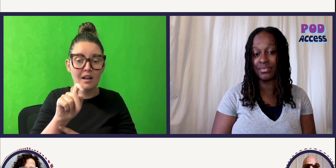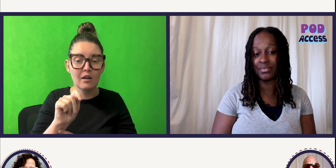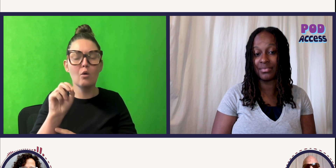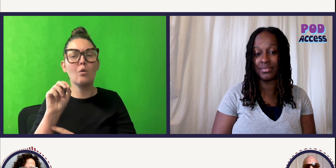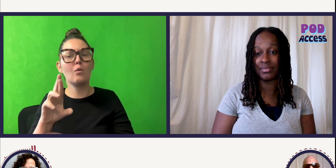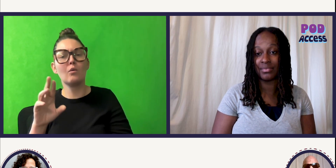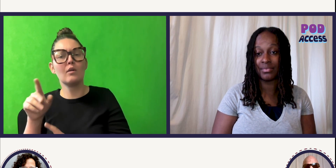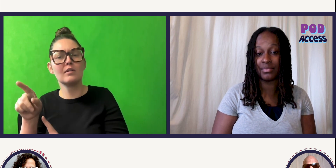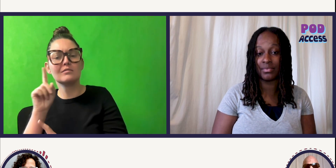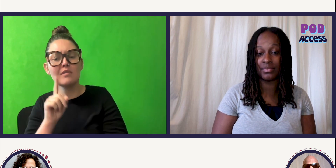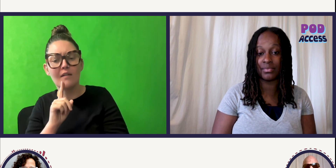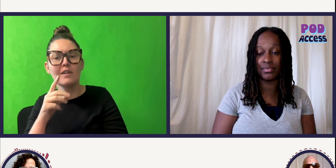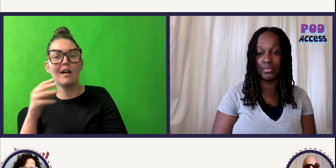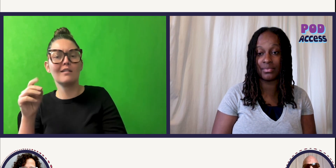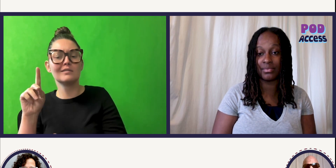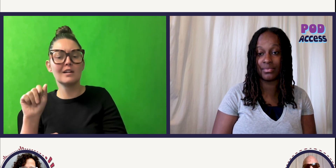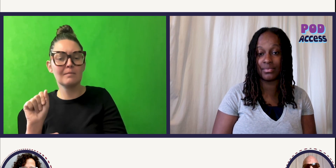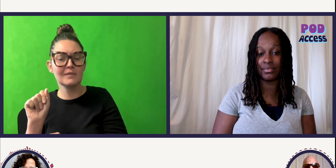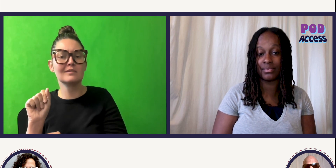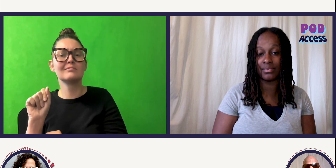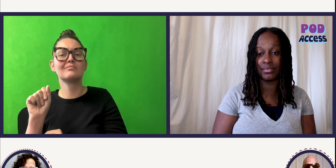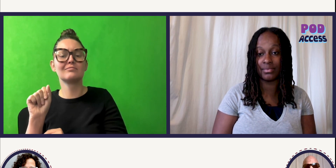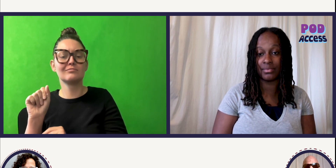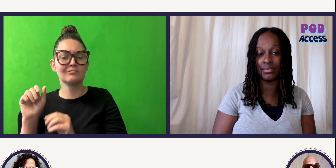disabled podcasts, we have a lot to look forward to.